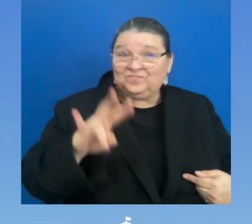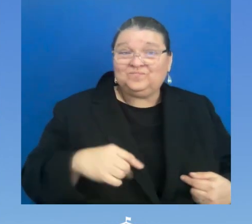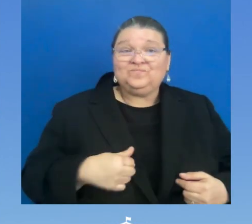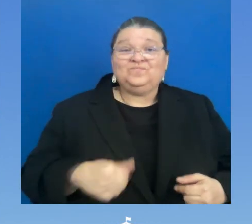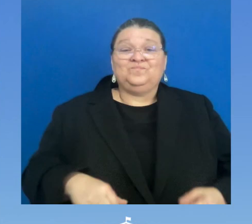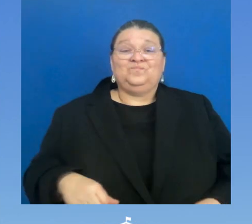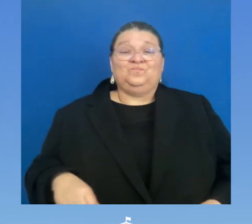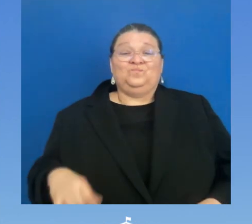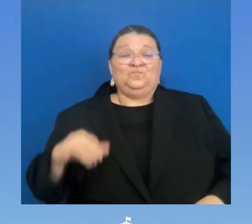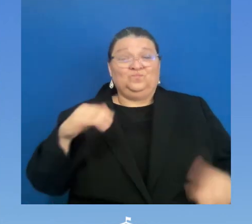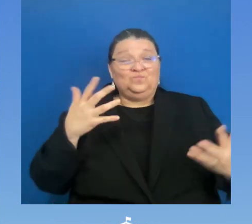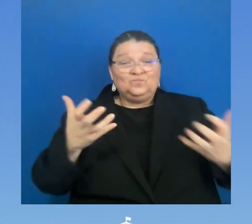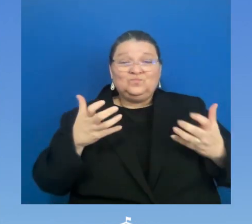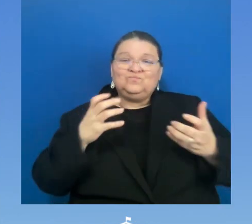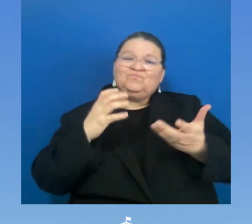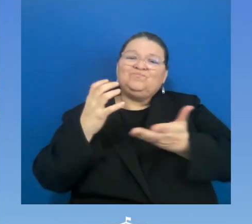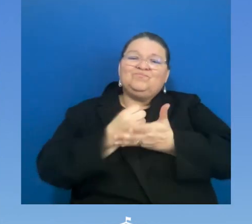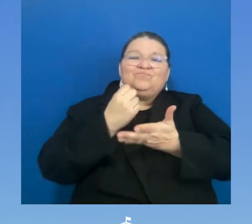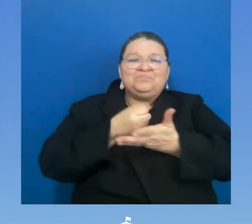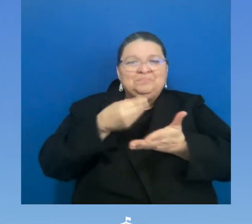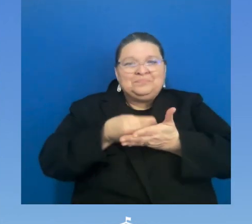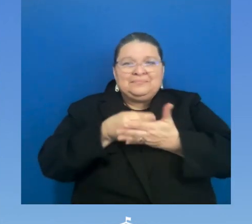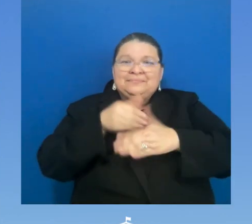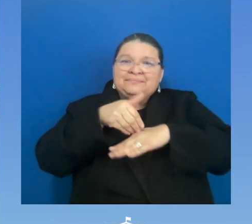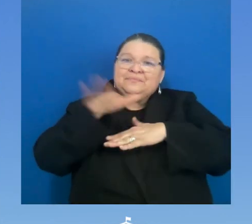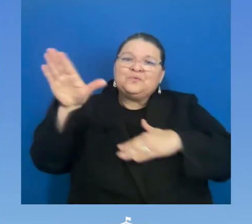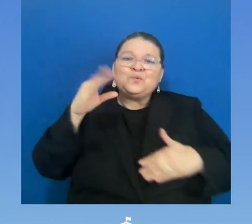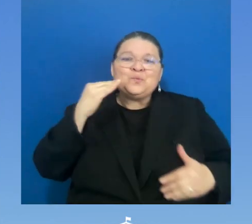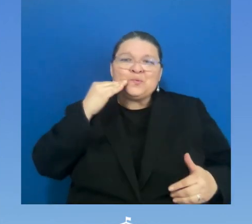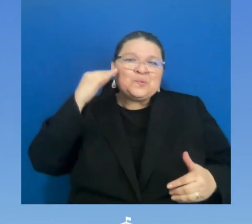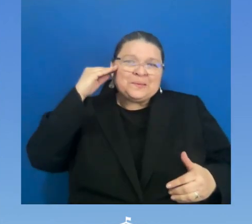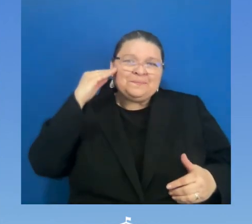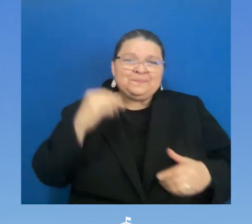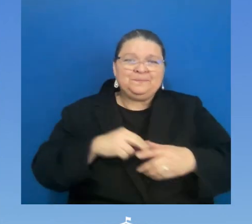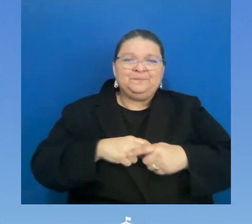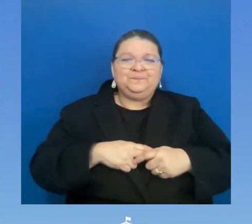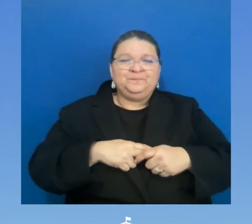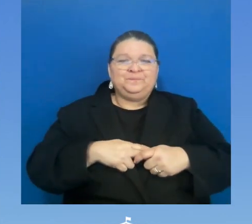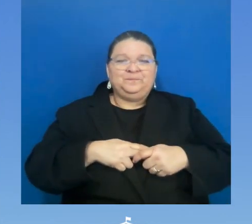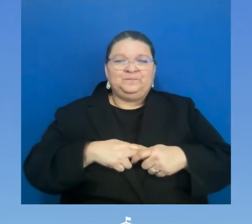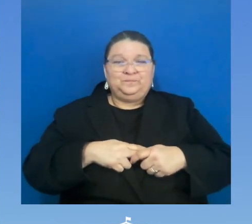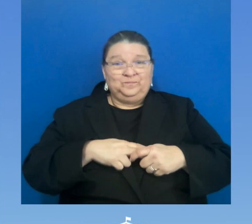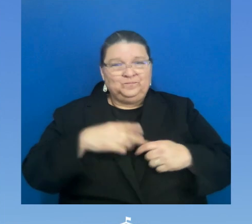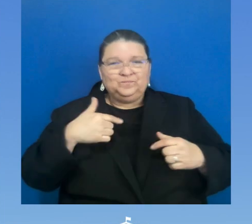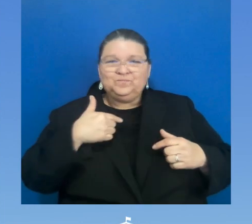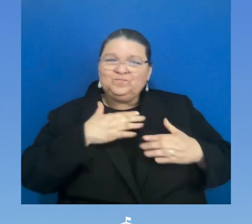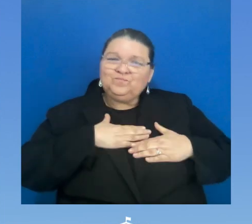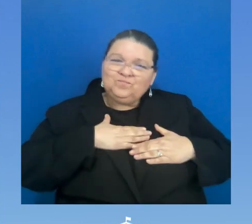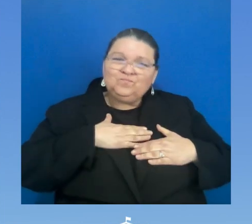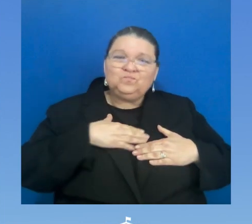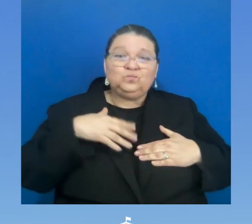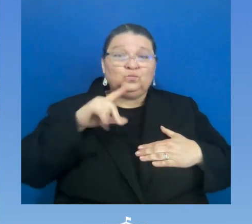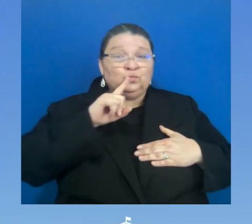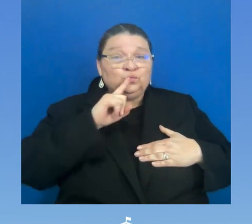She did domestic work. I owe so much to her, to my mom, who I am today. And I think about her, how hard she worked.